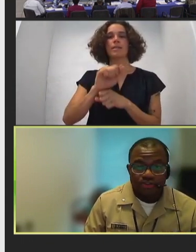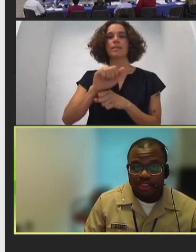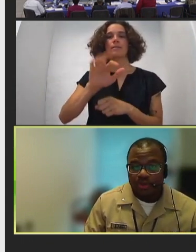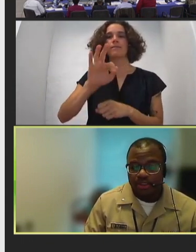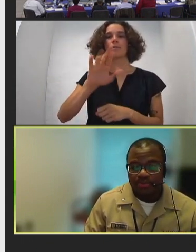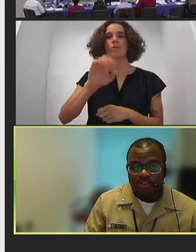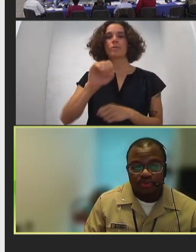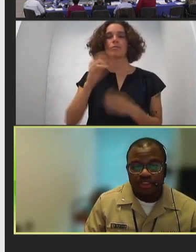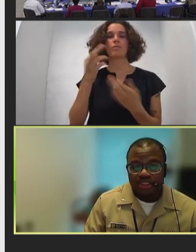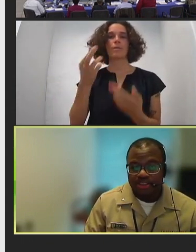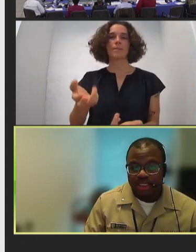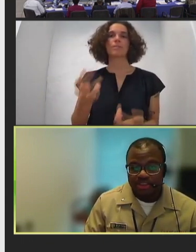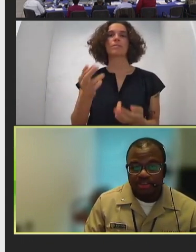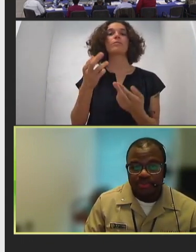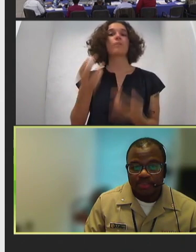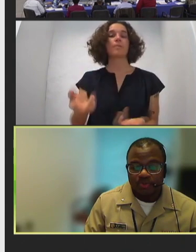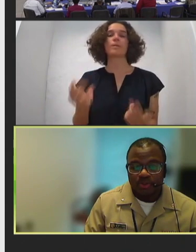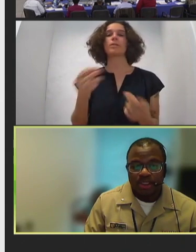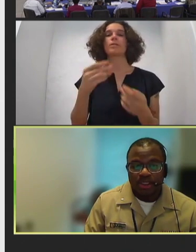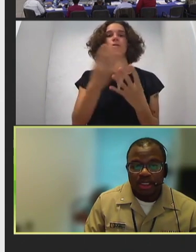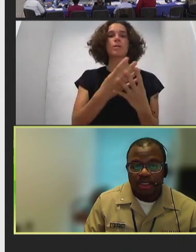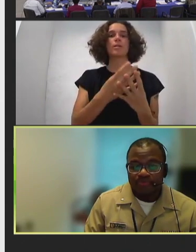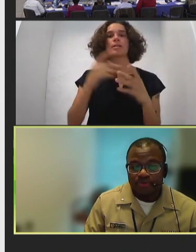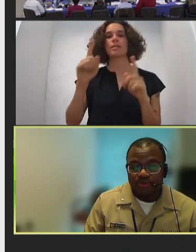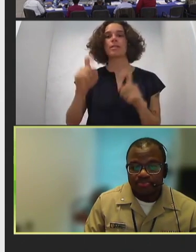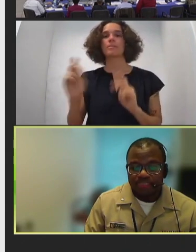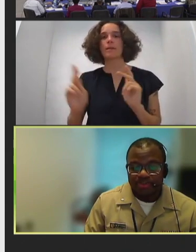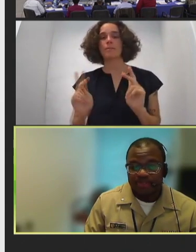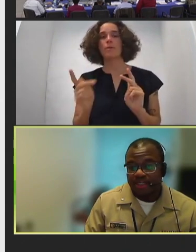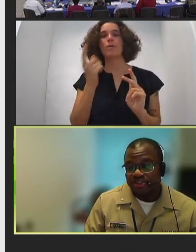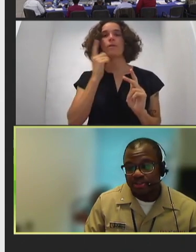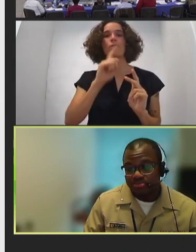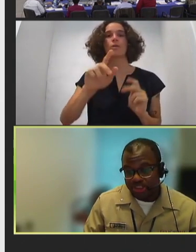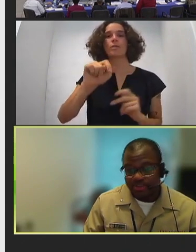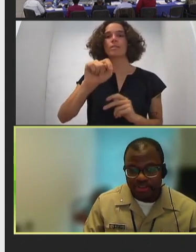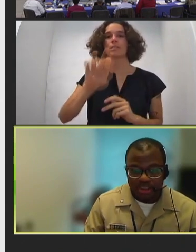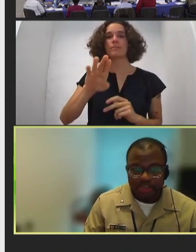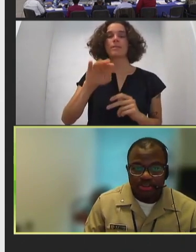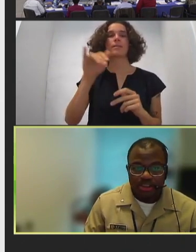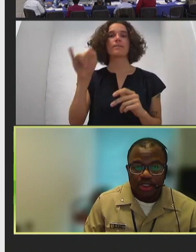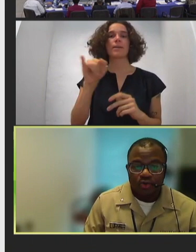they recommend screening and testing people for TB infection and TB disease who were